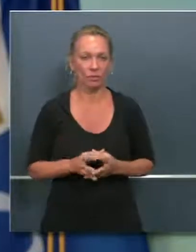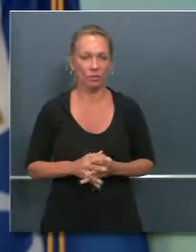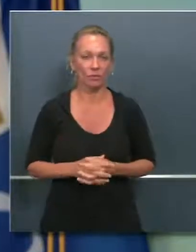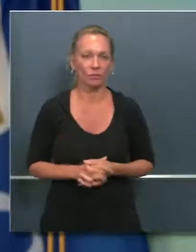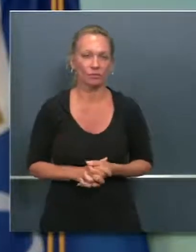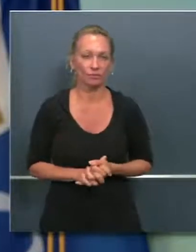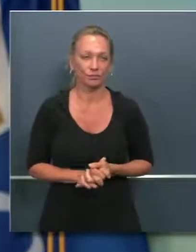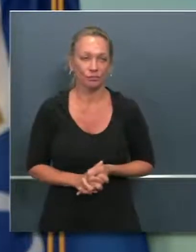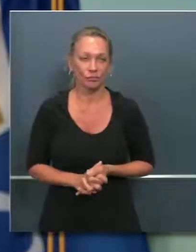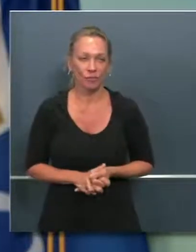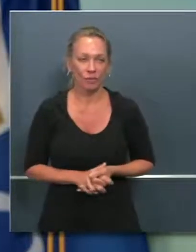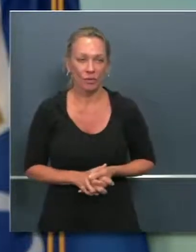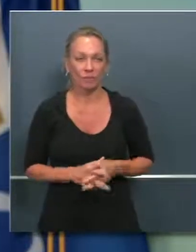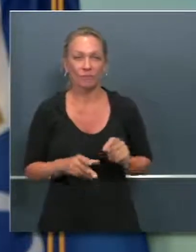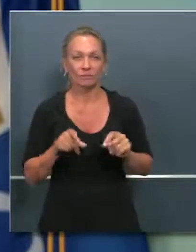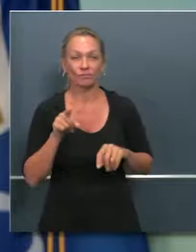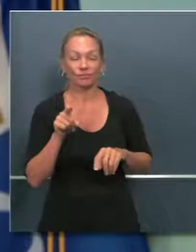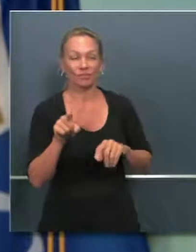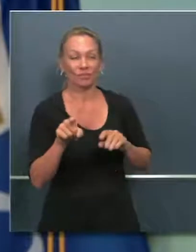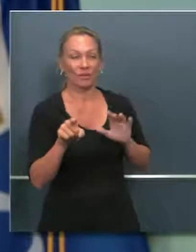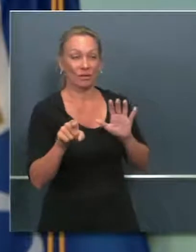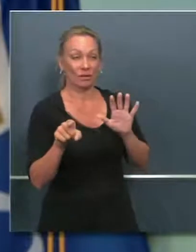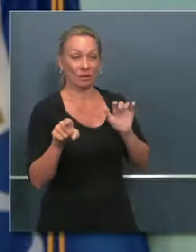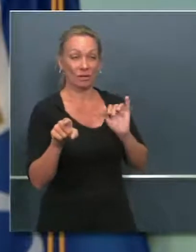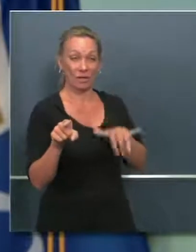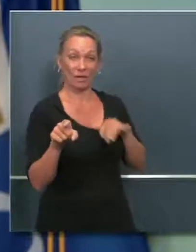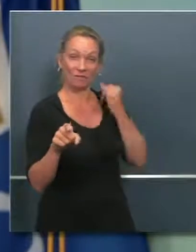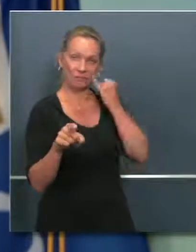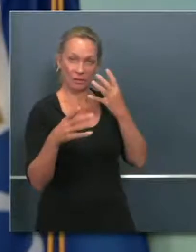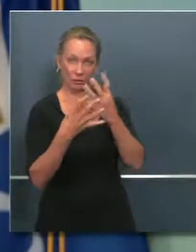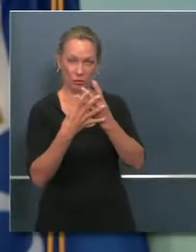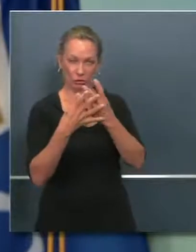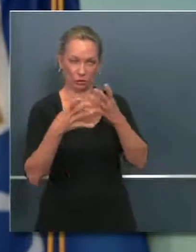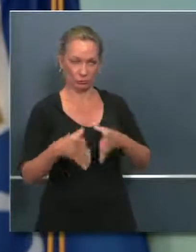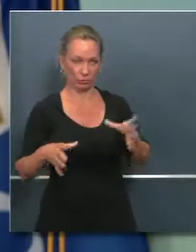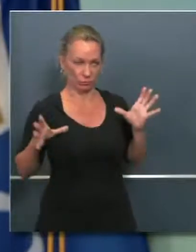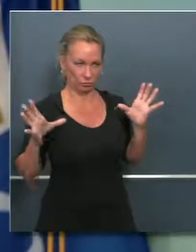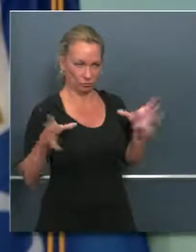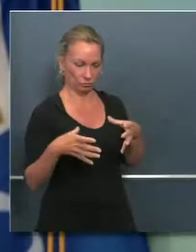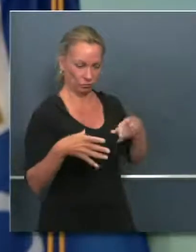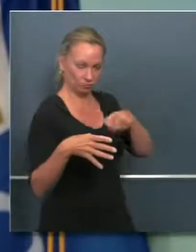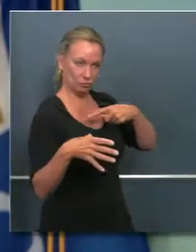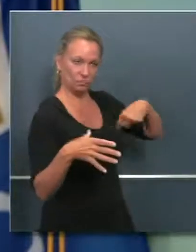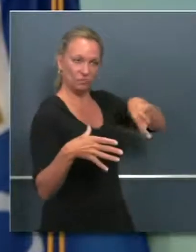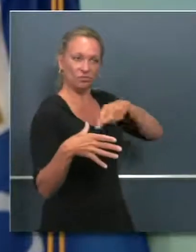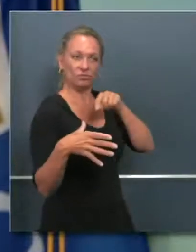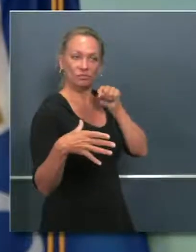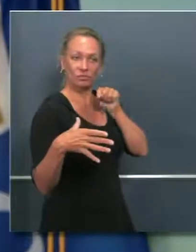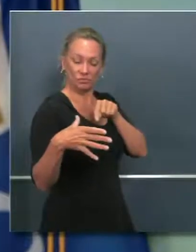bad situation worse by releasing someone that's not ready to be released because they don't have